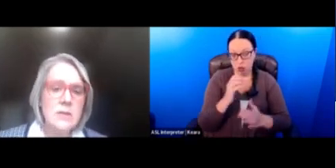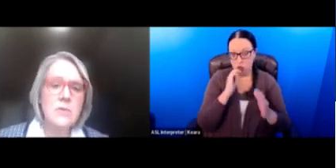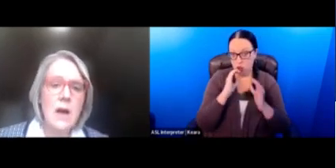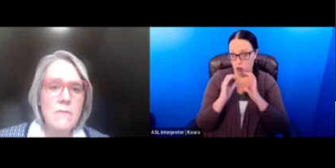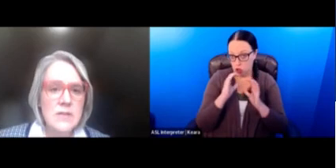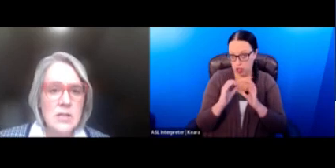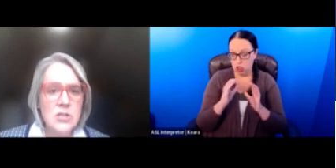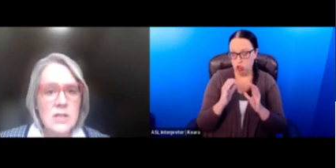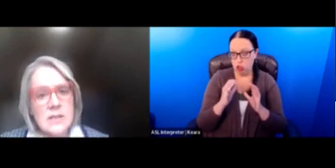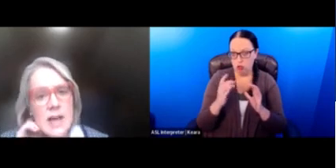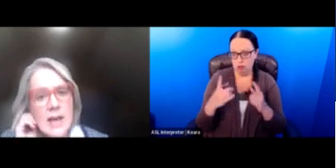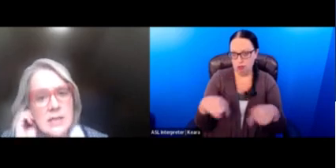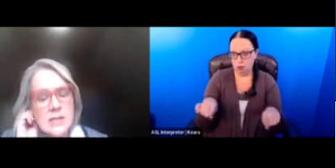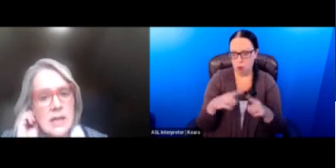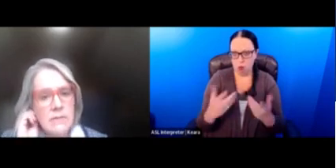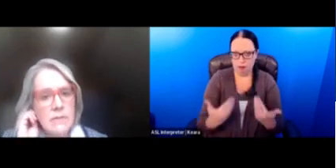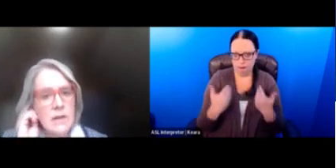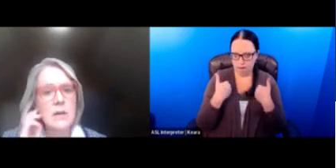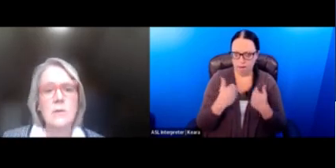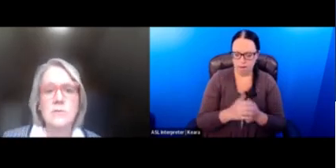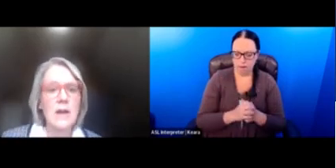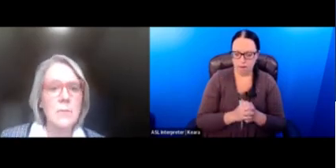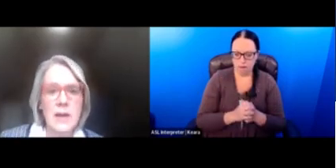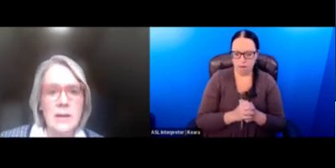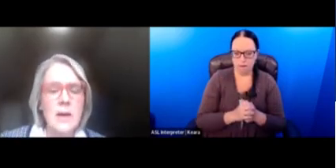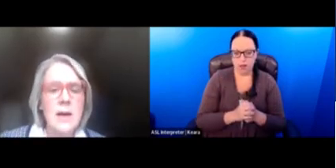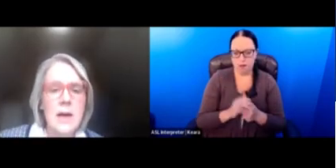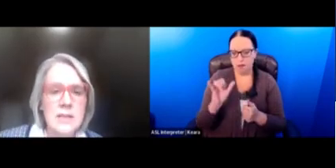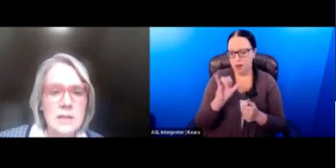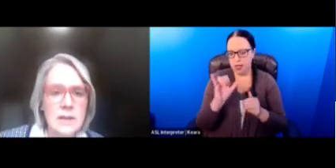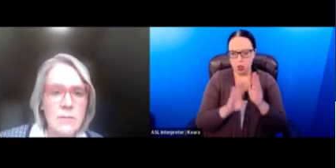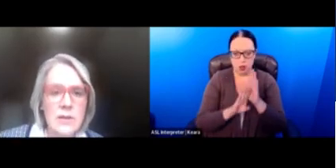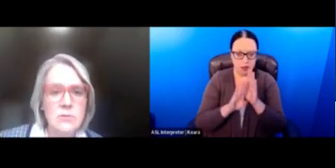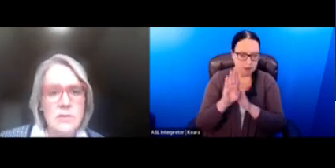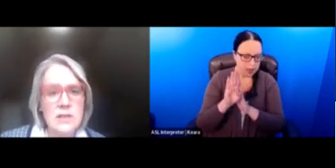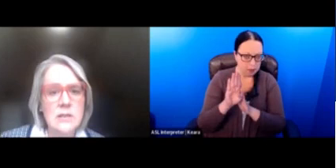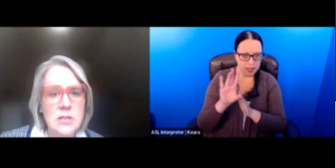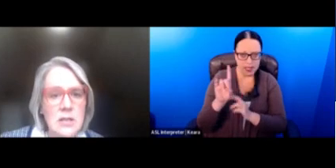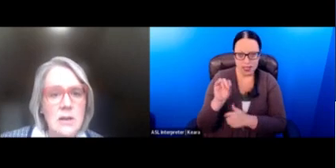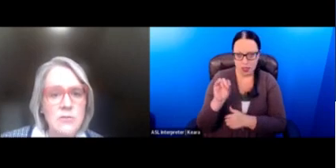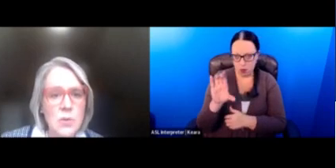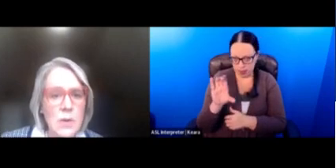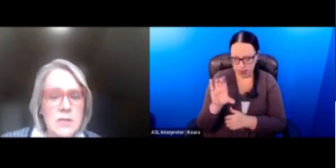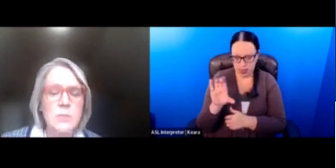these are the conversations as if you're developing a dignity of risk or dignity of choice